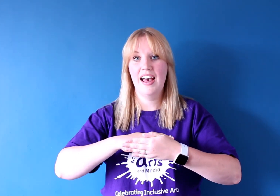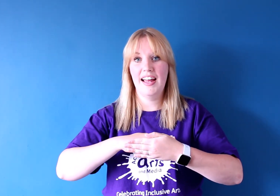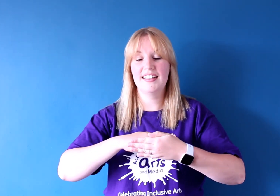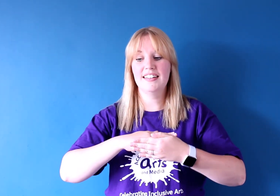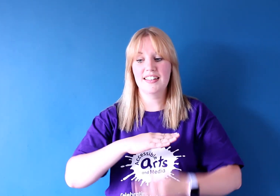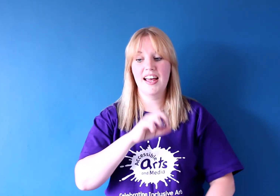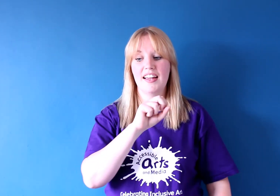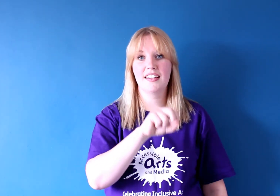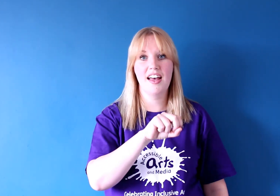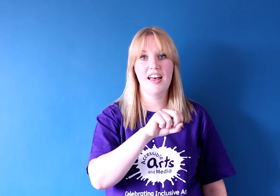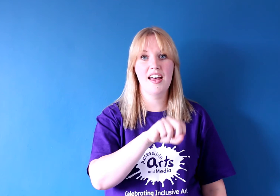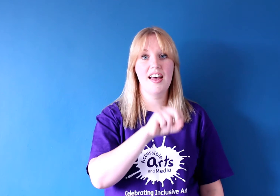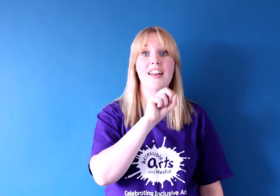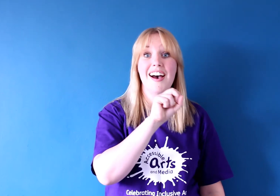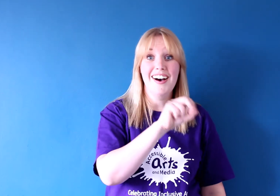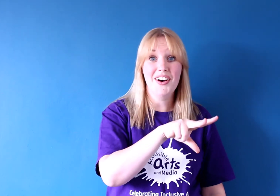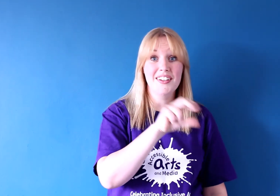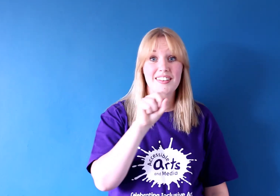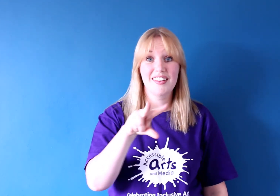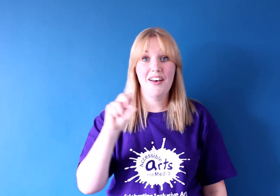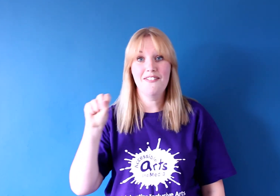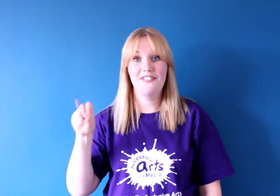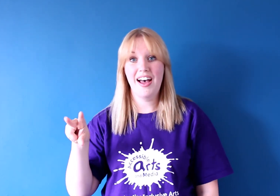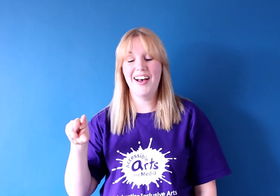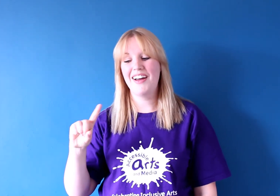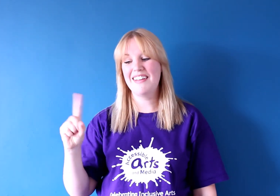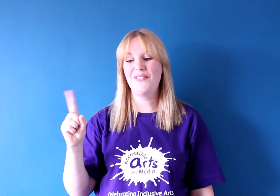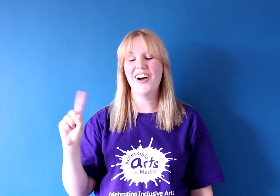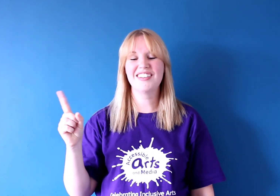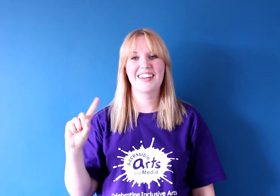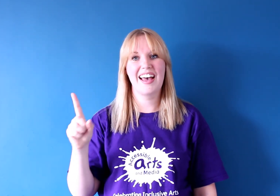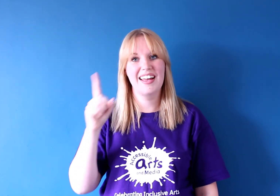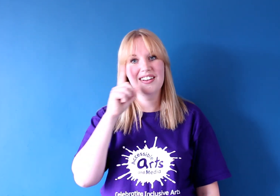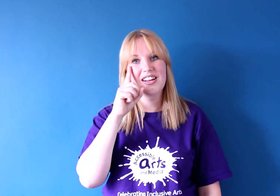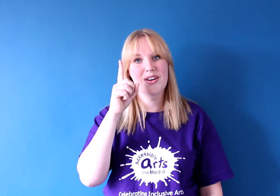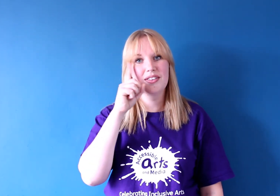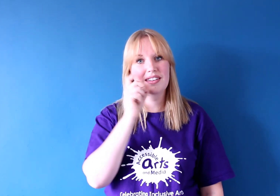And again. On safari, what can you see?